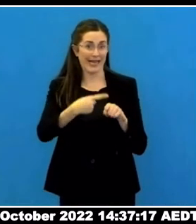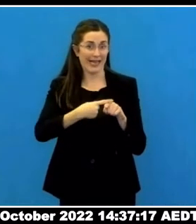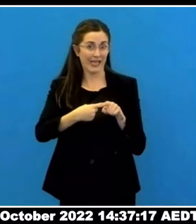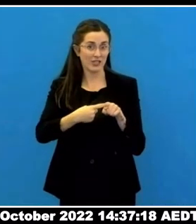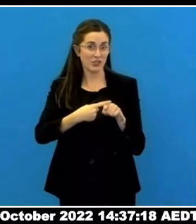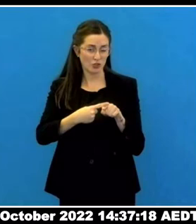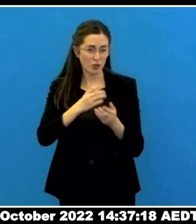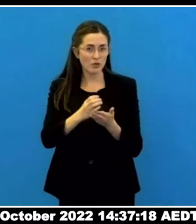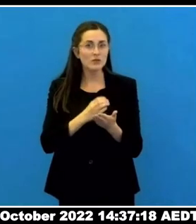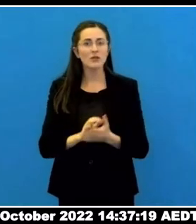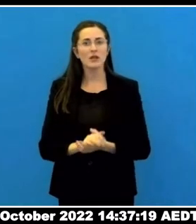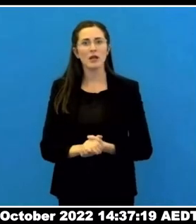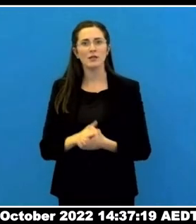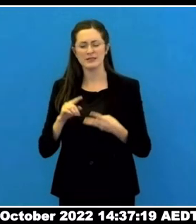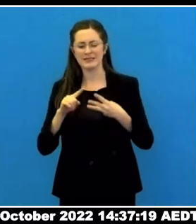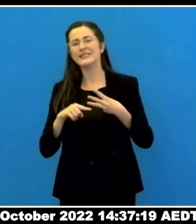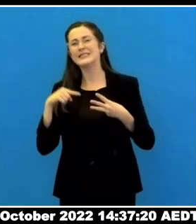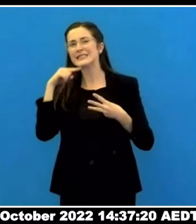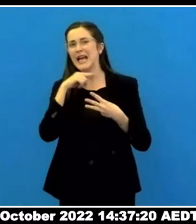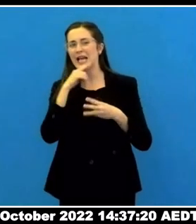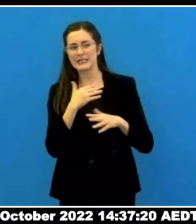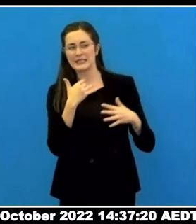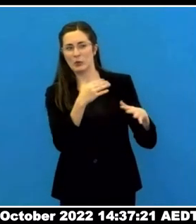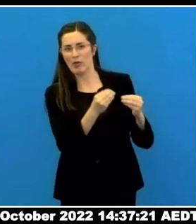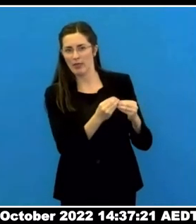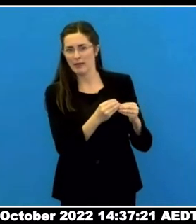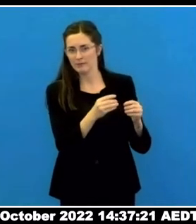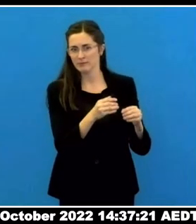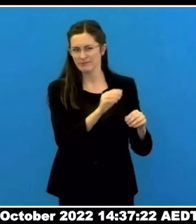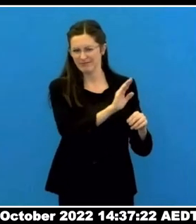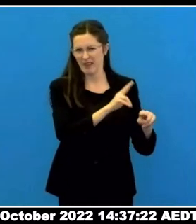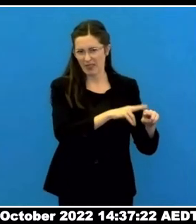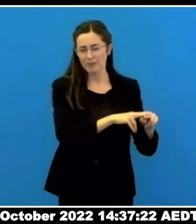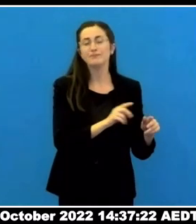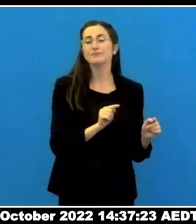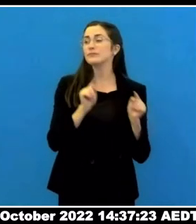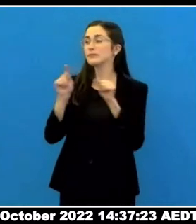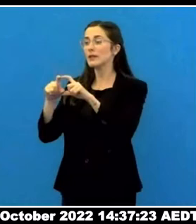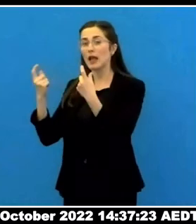I leave my youngest son with his dad and go to class from 9 am to 1 pm